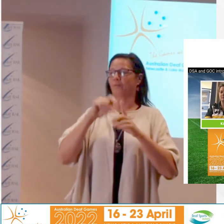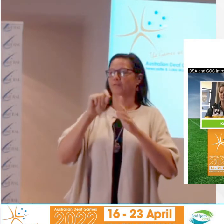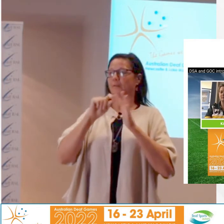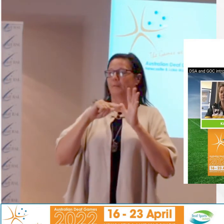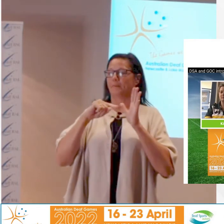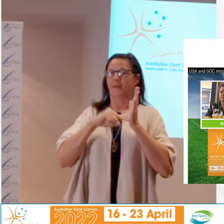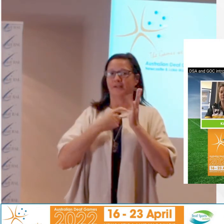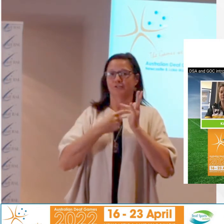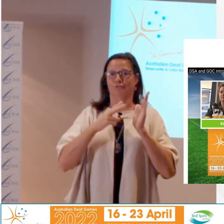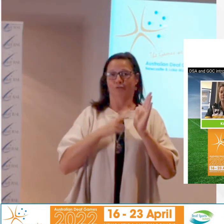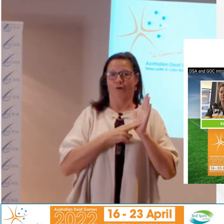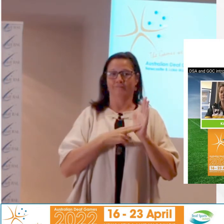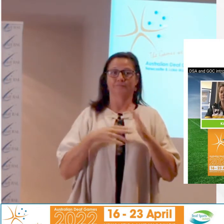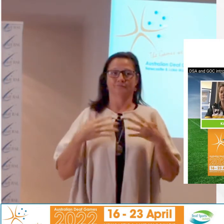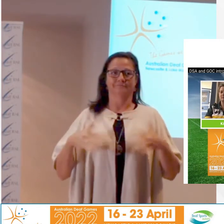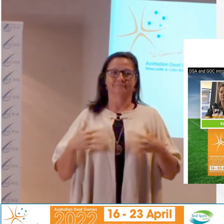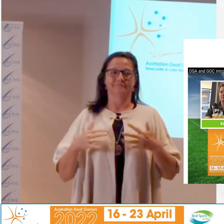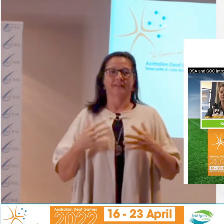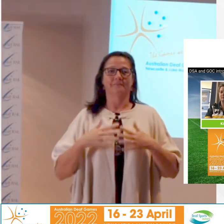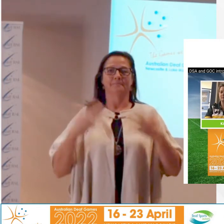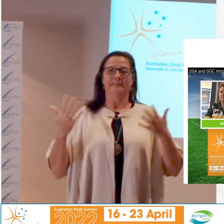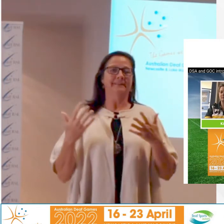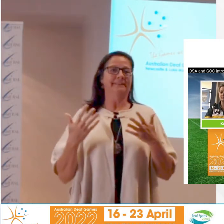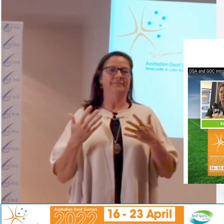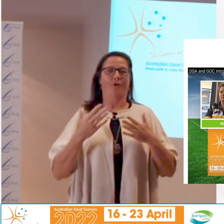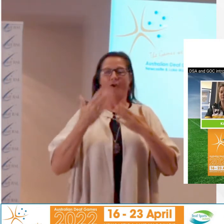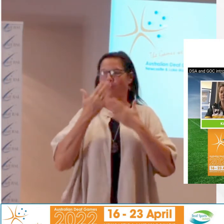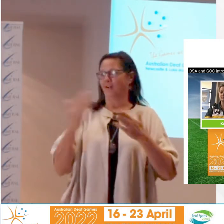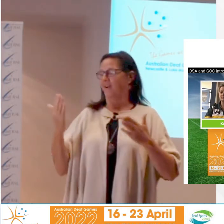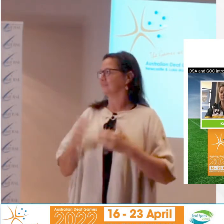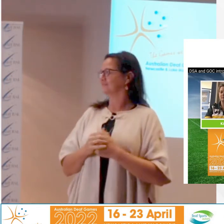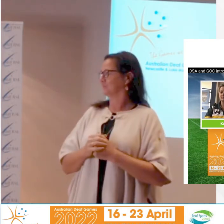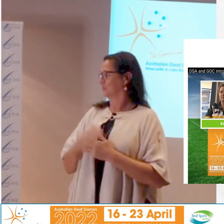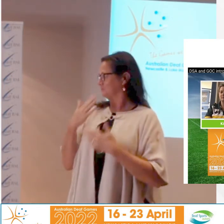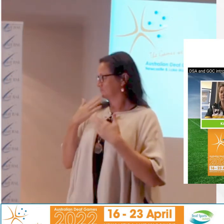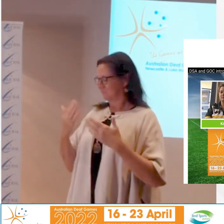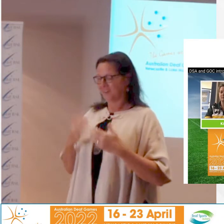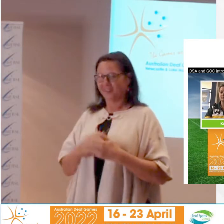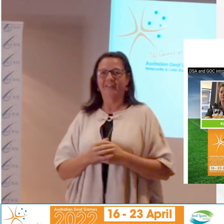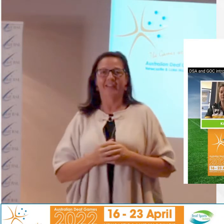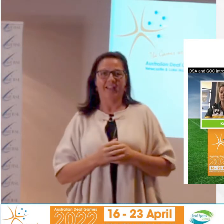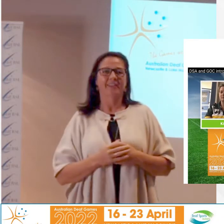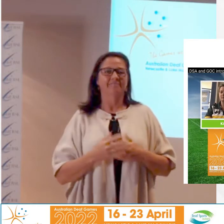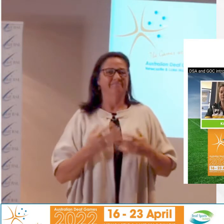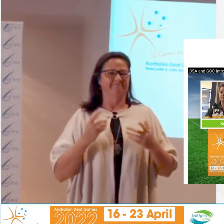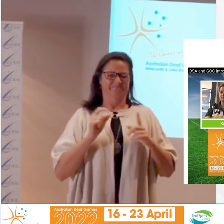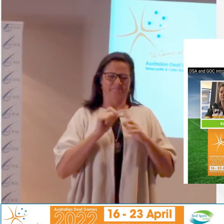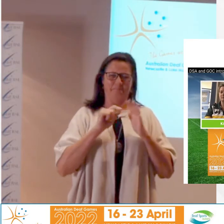to be involved as patrons of the Australian Deaf Games it's a really big honour and i just want to